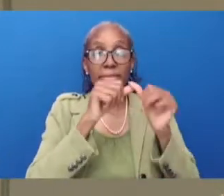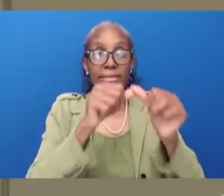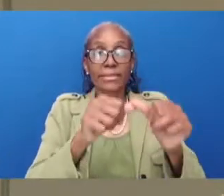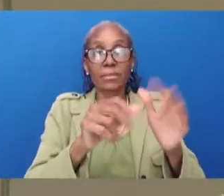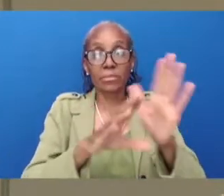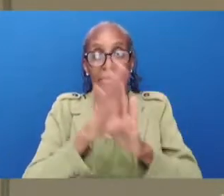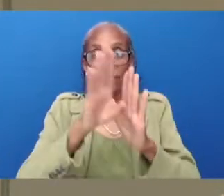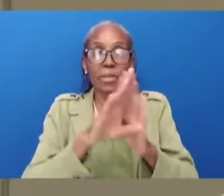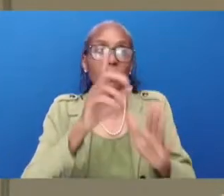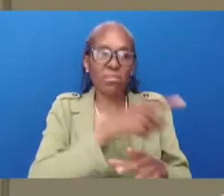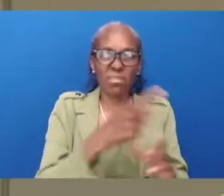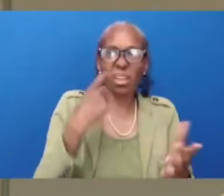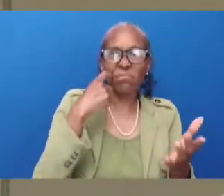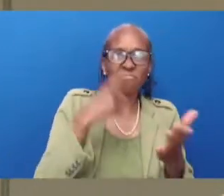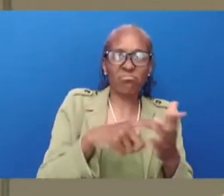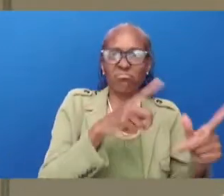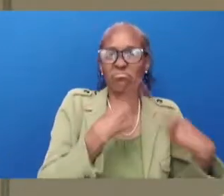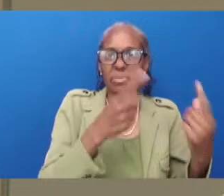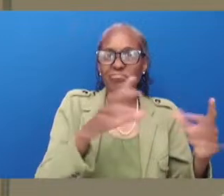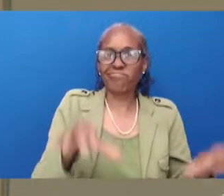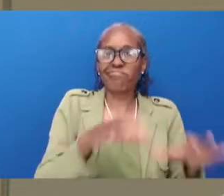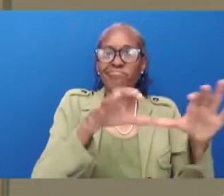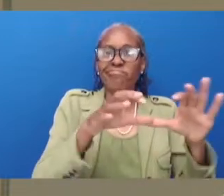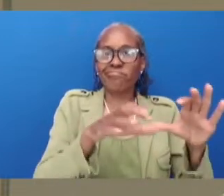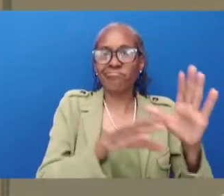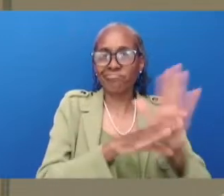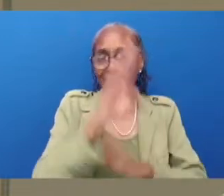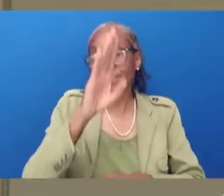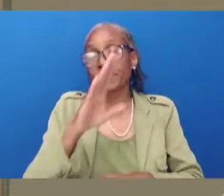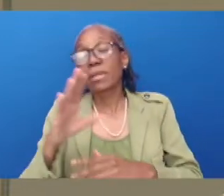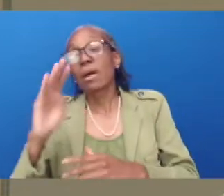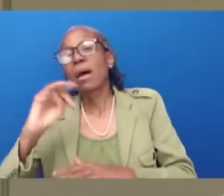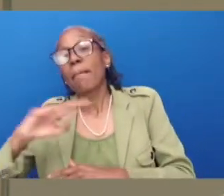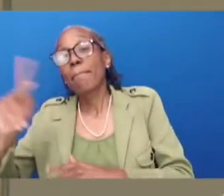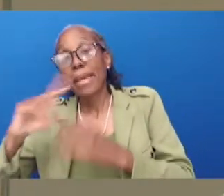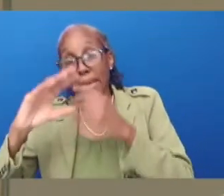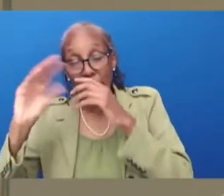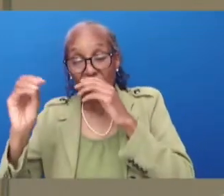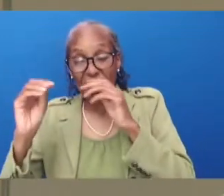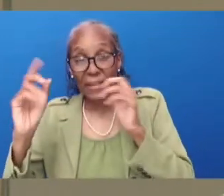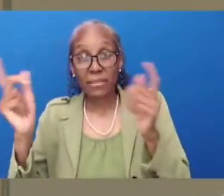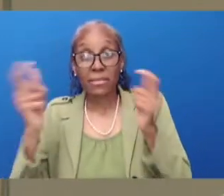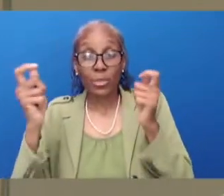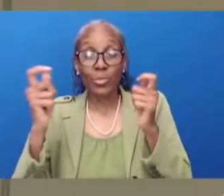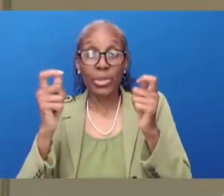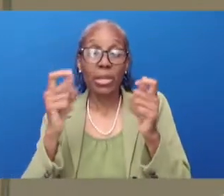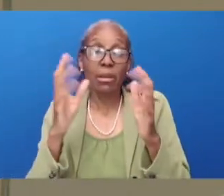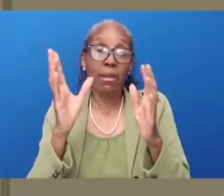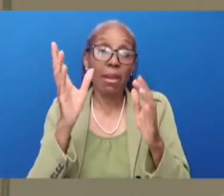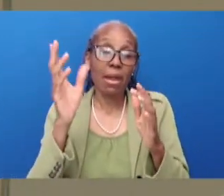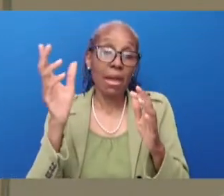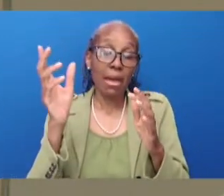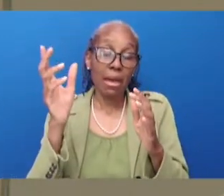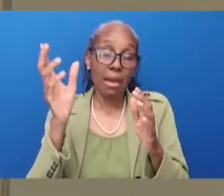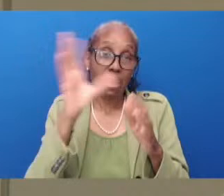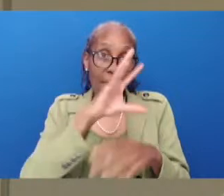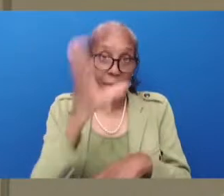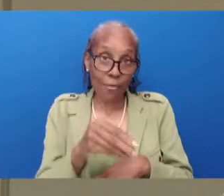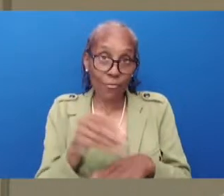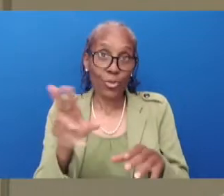WOMEN'S EMPOWERMENT, AND